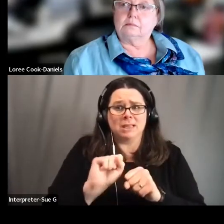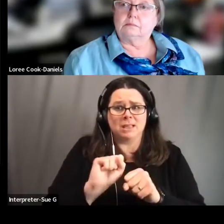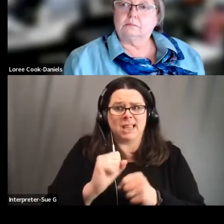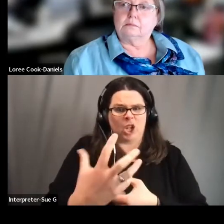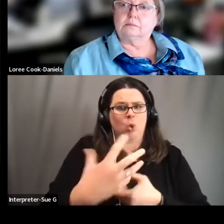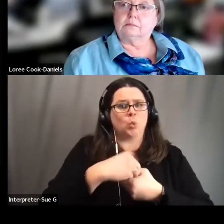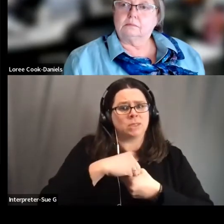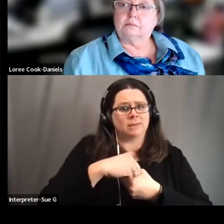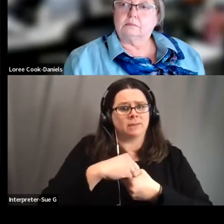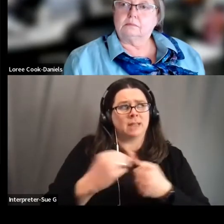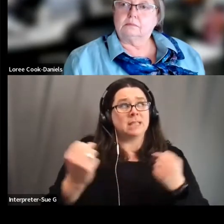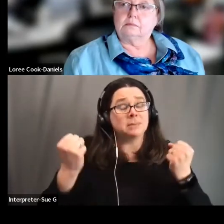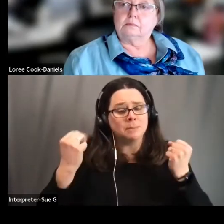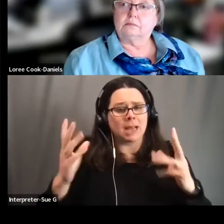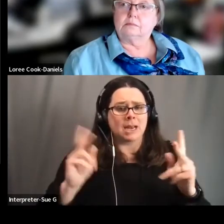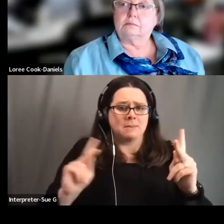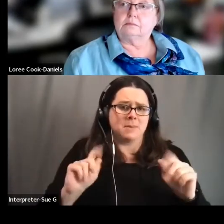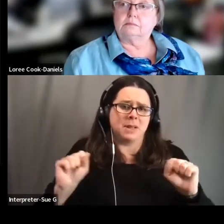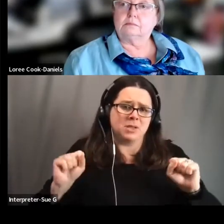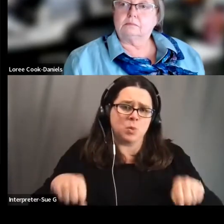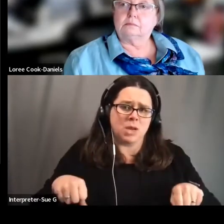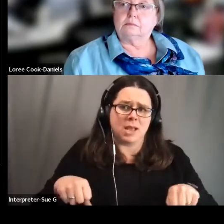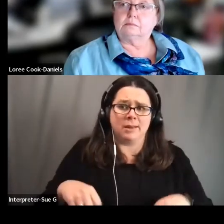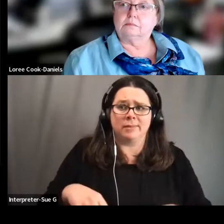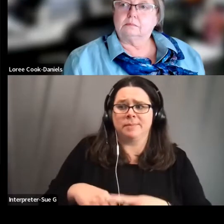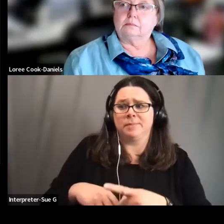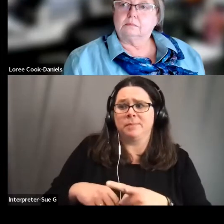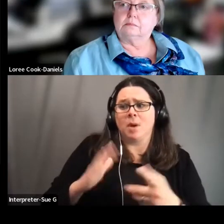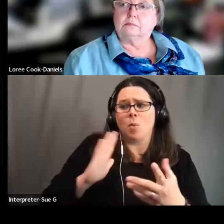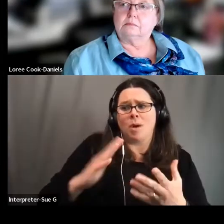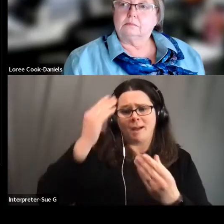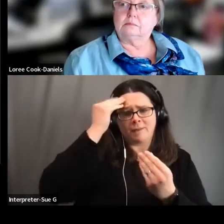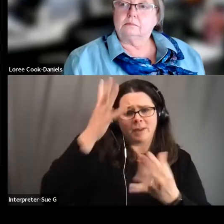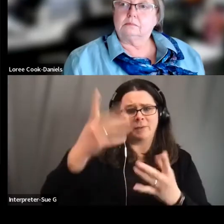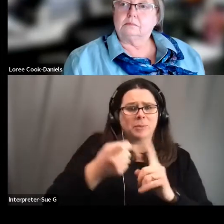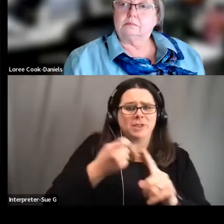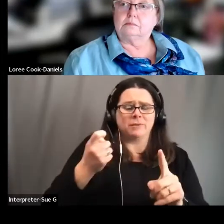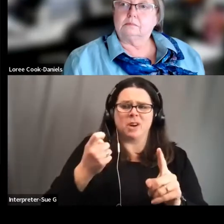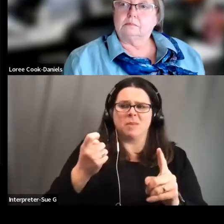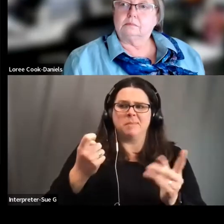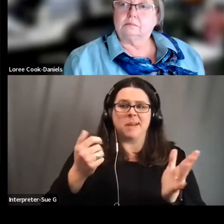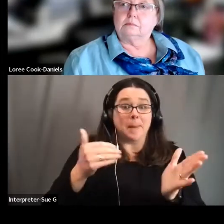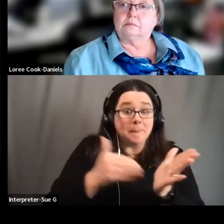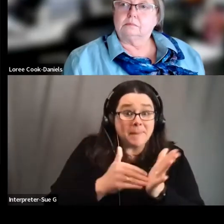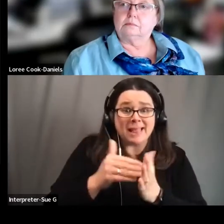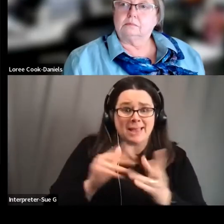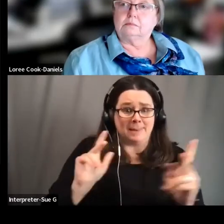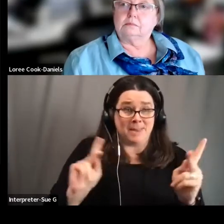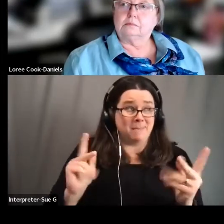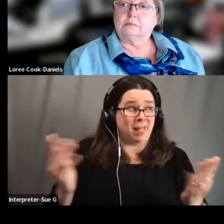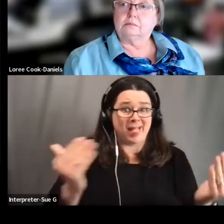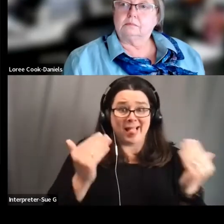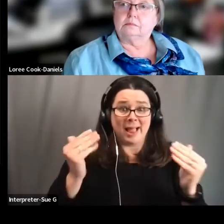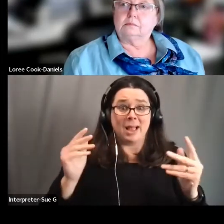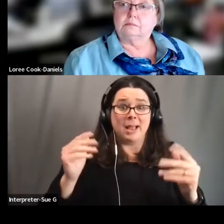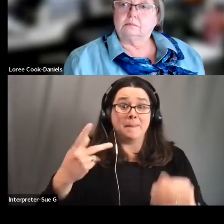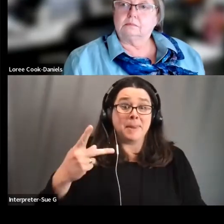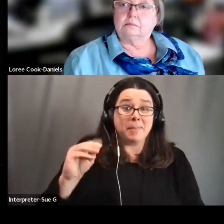of as many people as we can. We'll have the information from a million people. People of color, LGBT people.